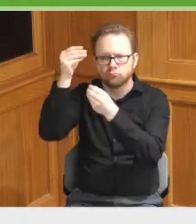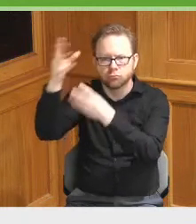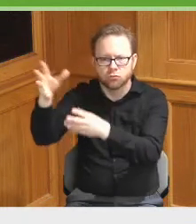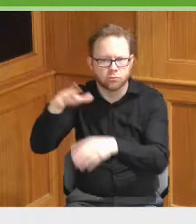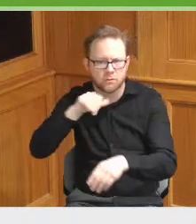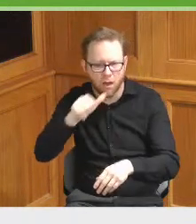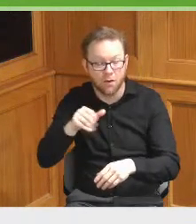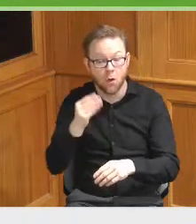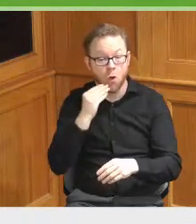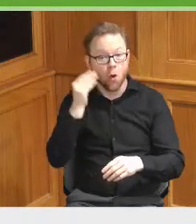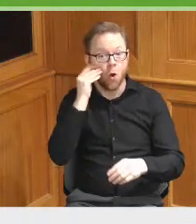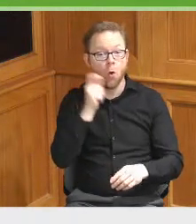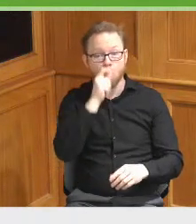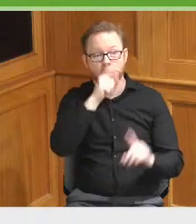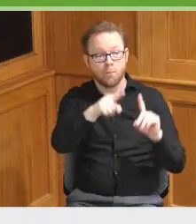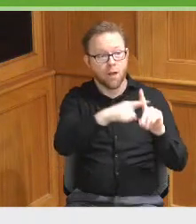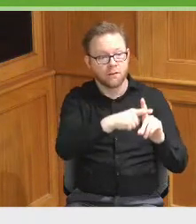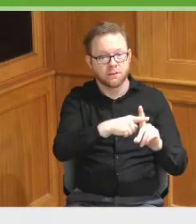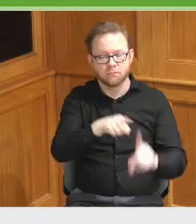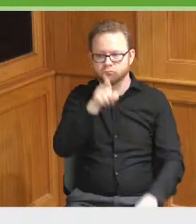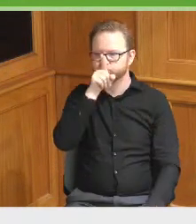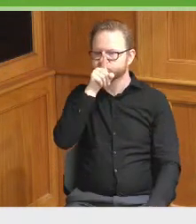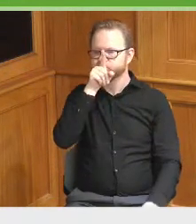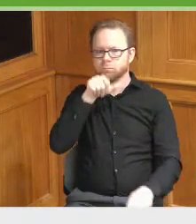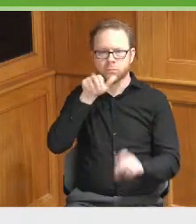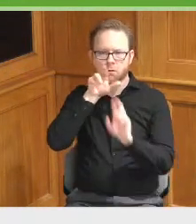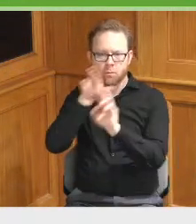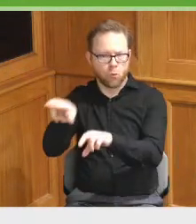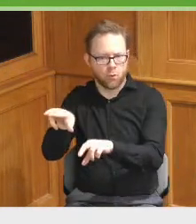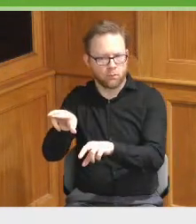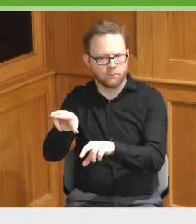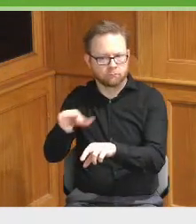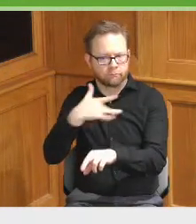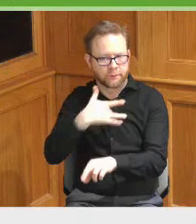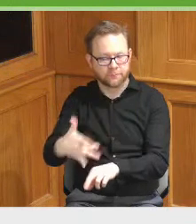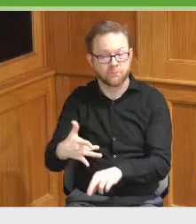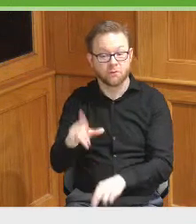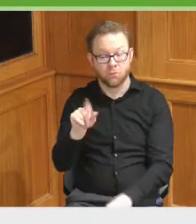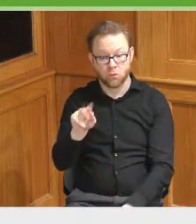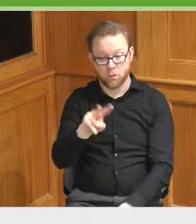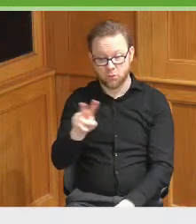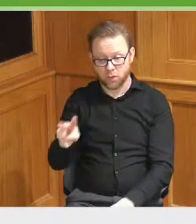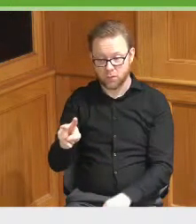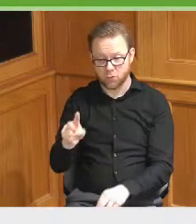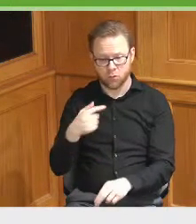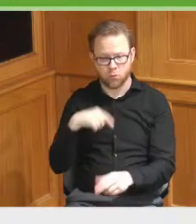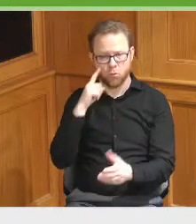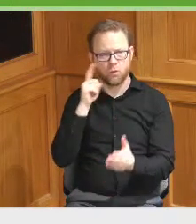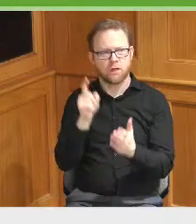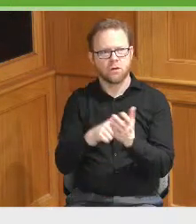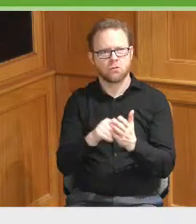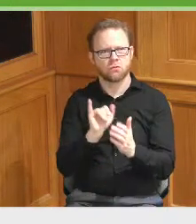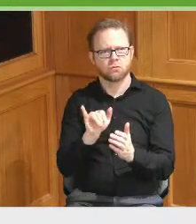kits and not reporting it yet for 2022 we saw even more cases than any other year during the